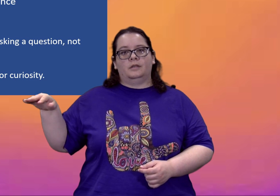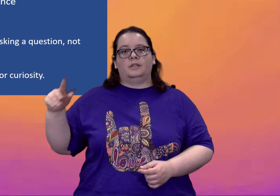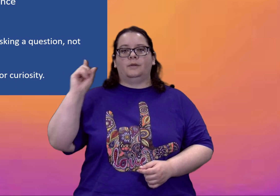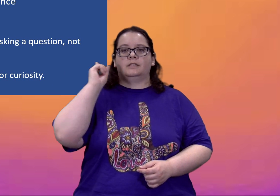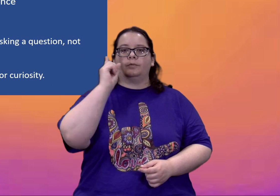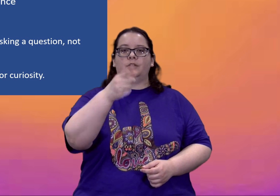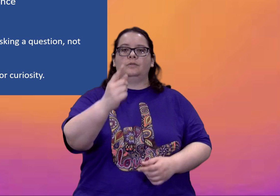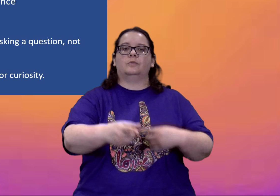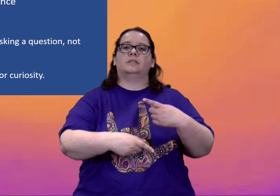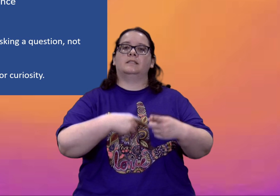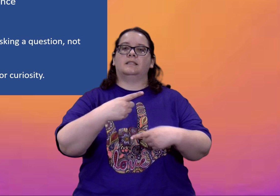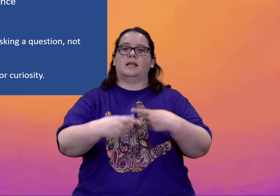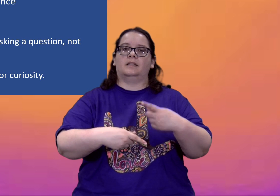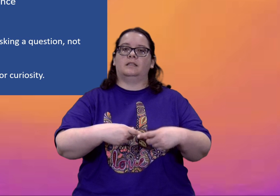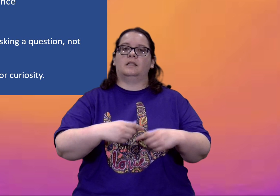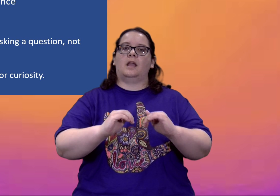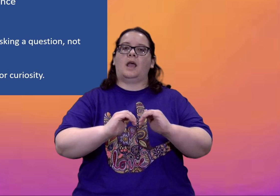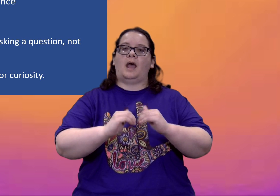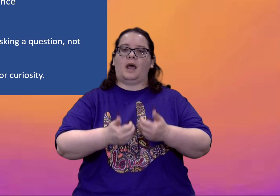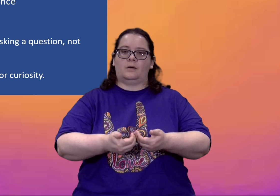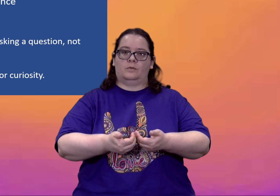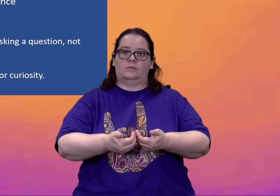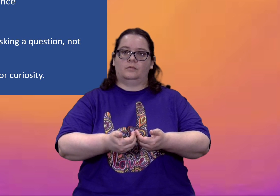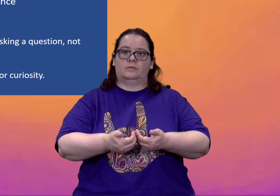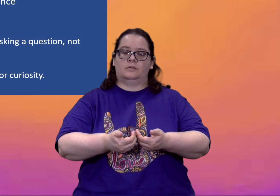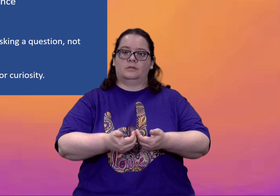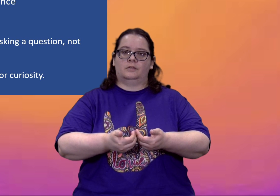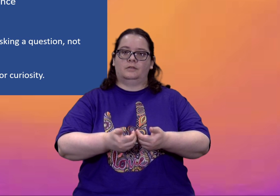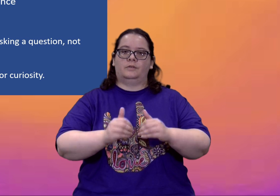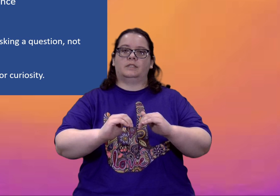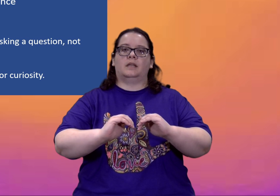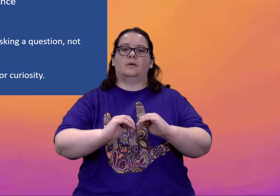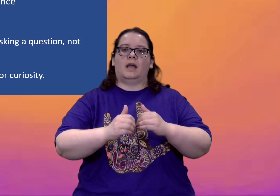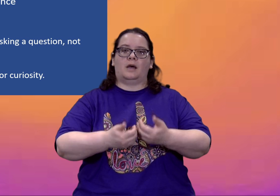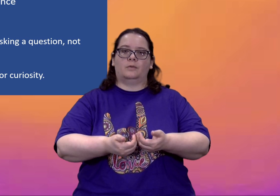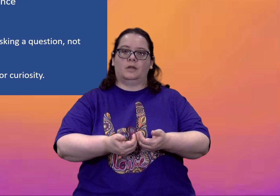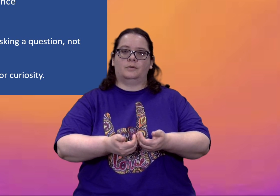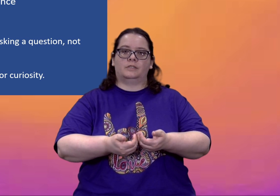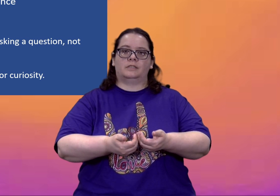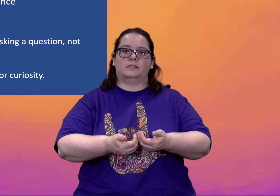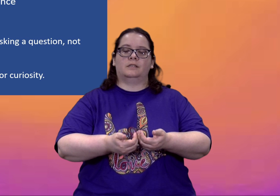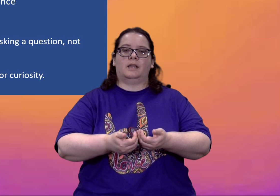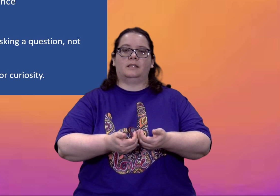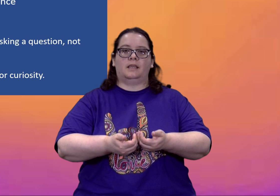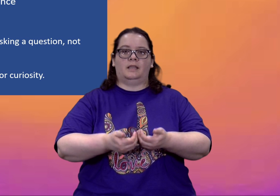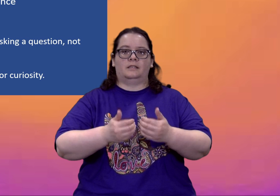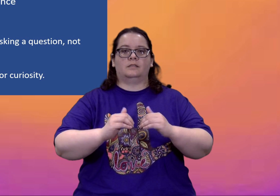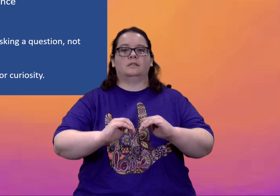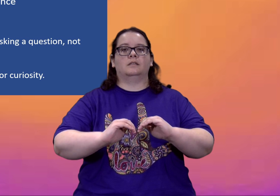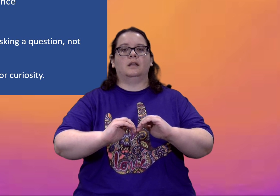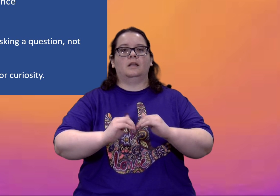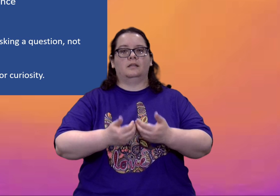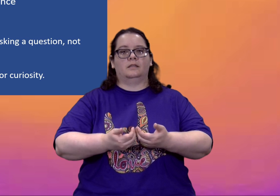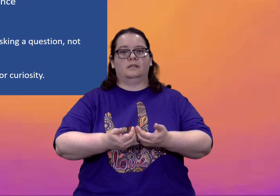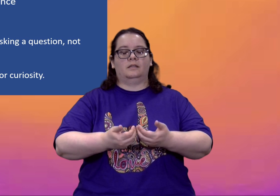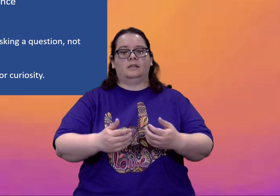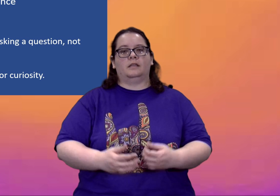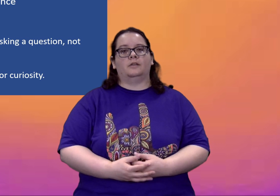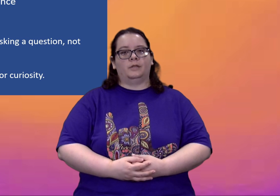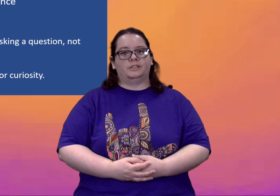and then you ask them "you sign it how?". You see how "how" goes at the end like a question